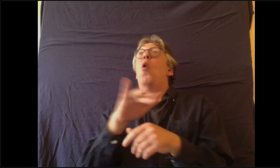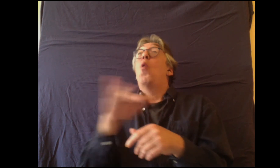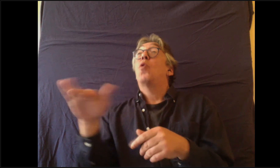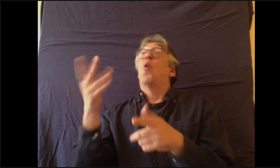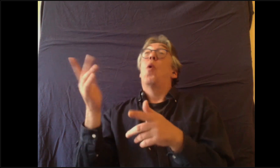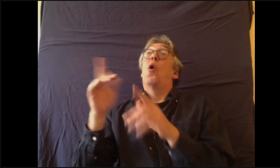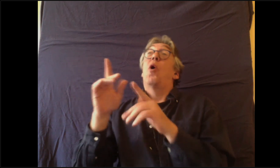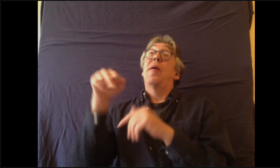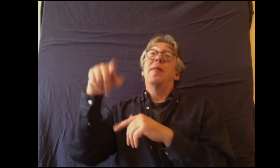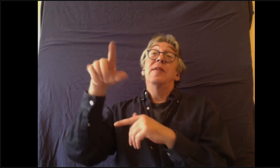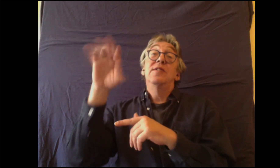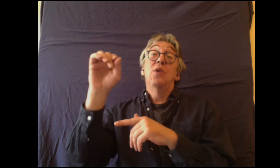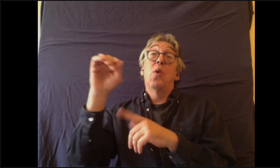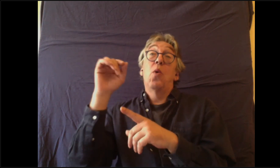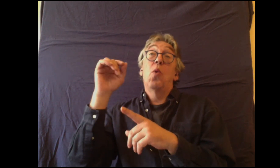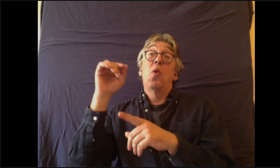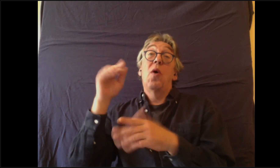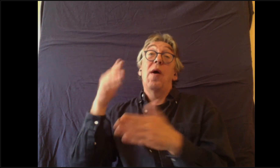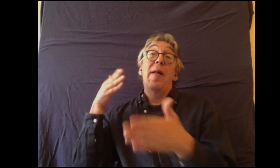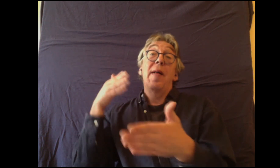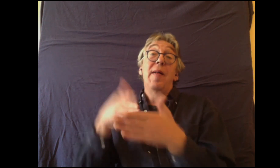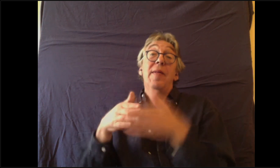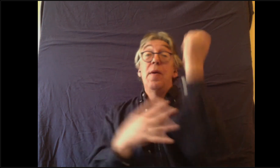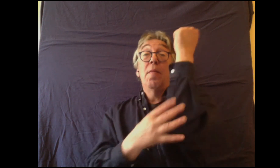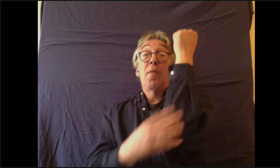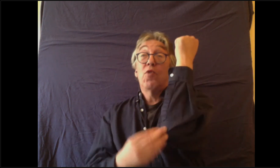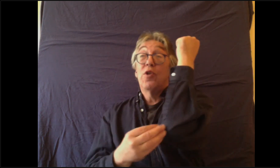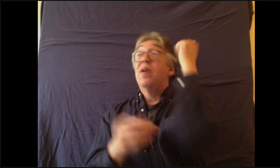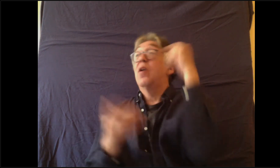within the target group there will be people with disabilities.